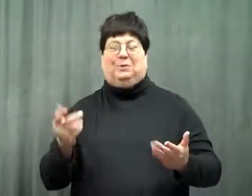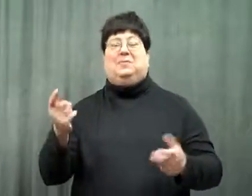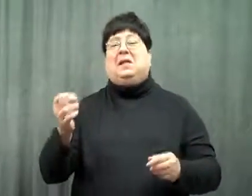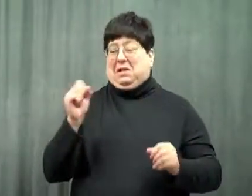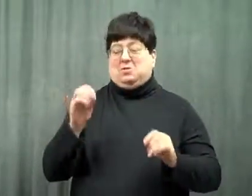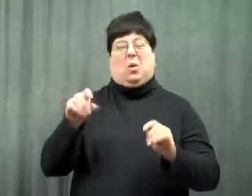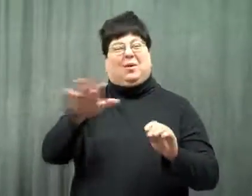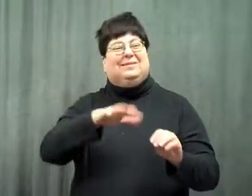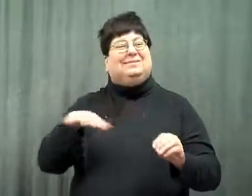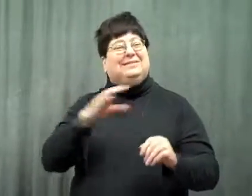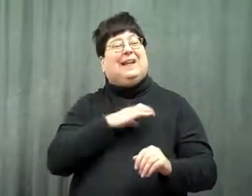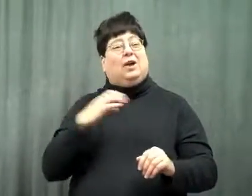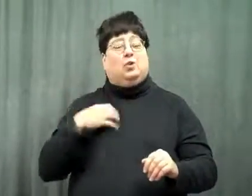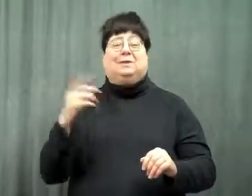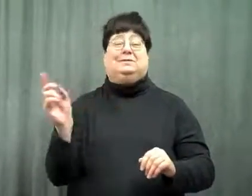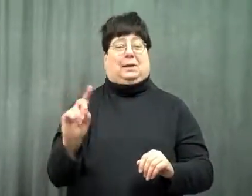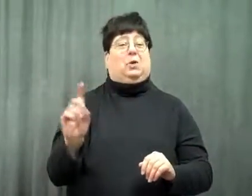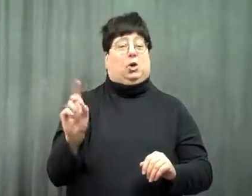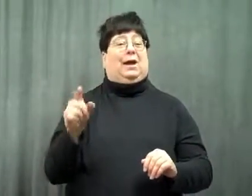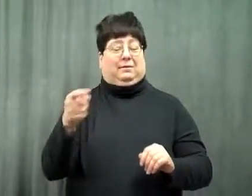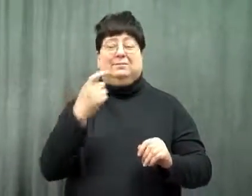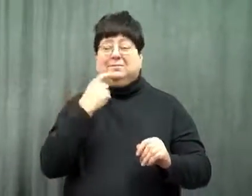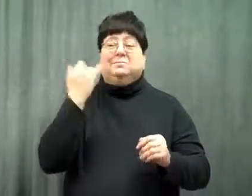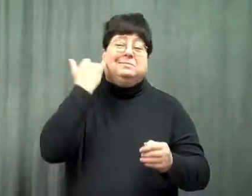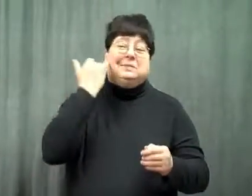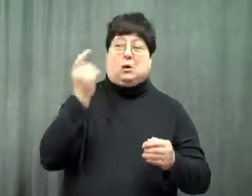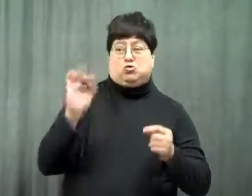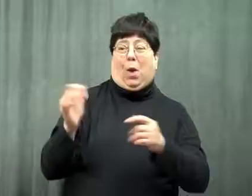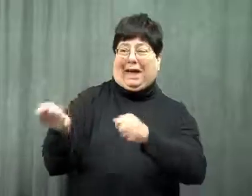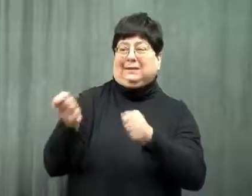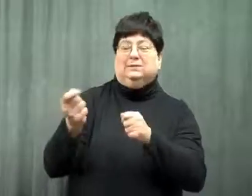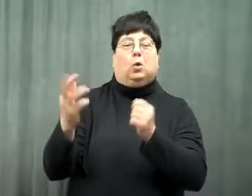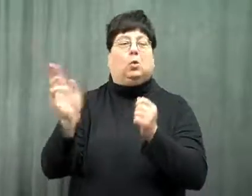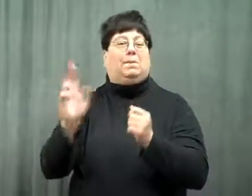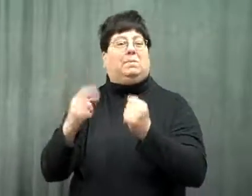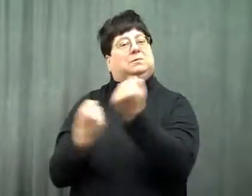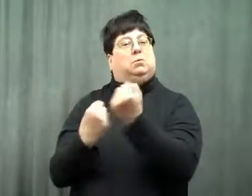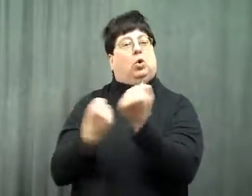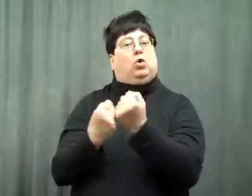Democratic congressmen are attempting to get Republican support,